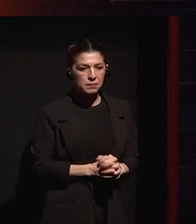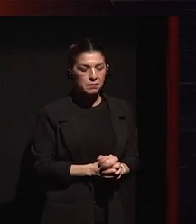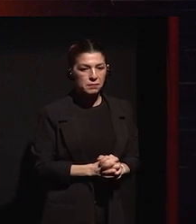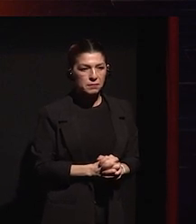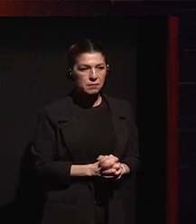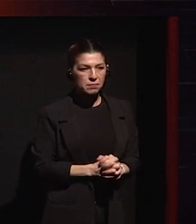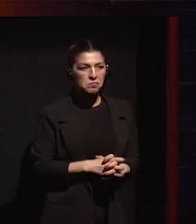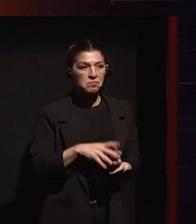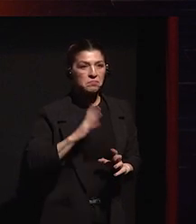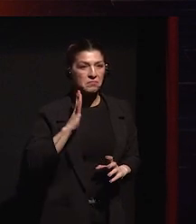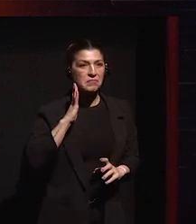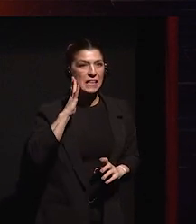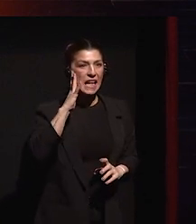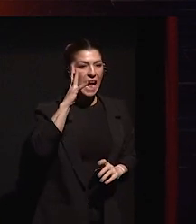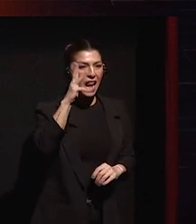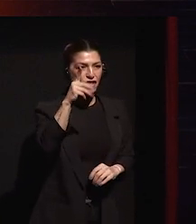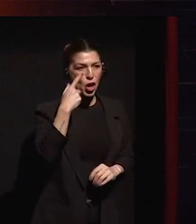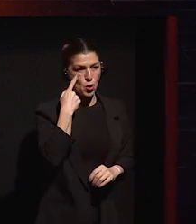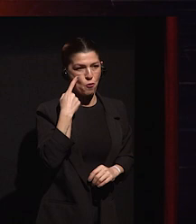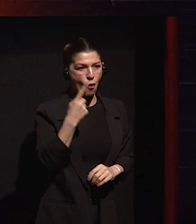for our boys, our girls, our grandchildren.